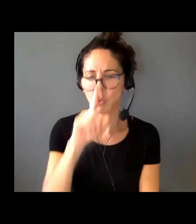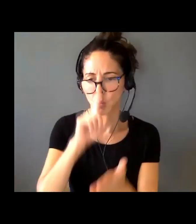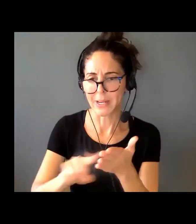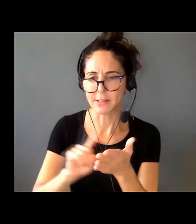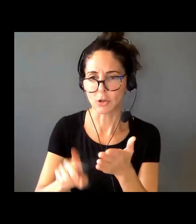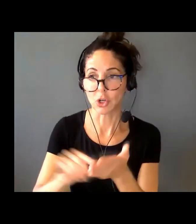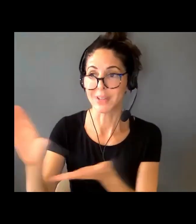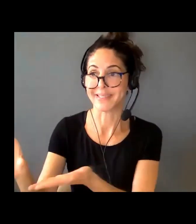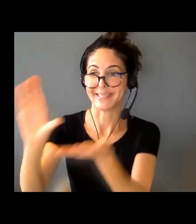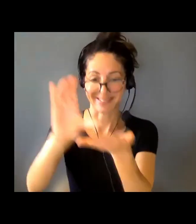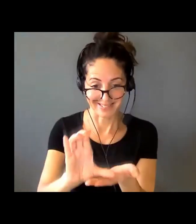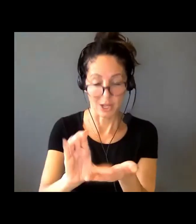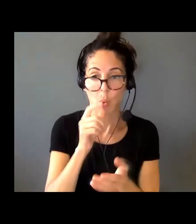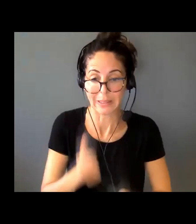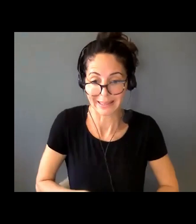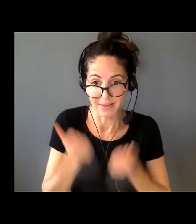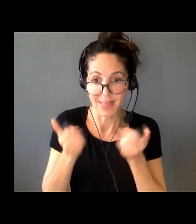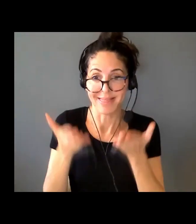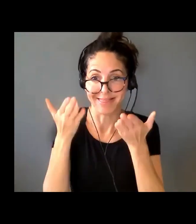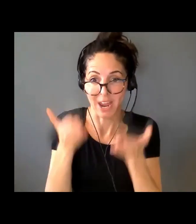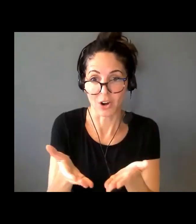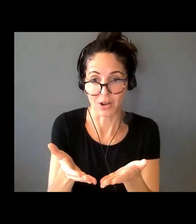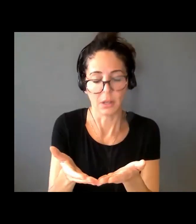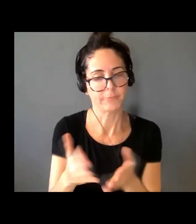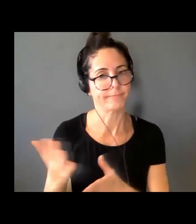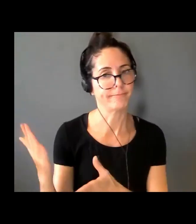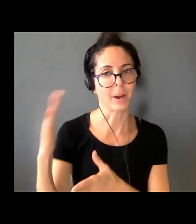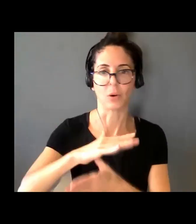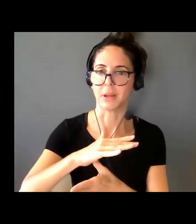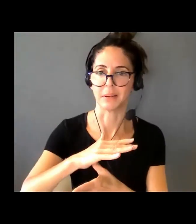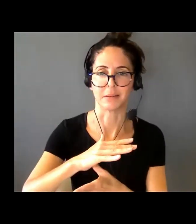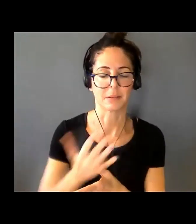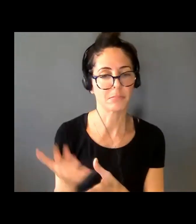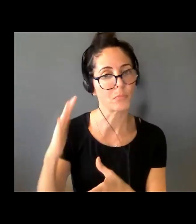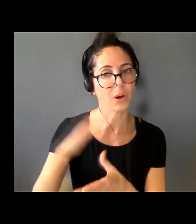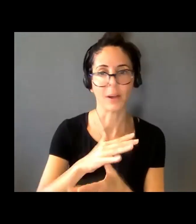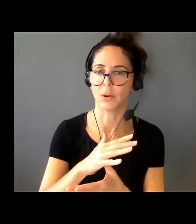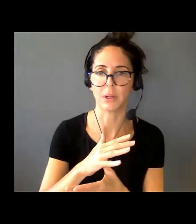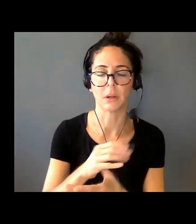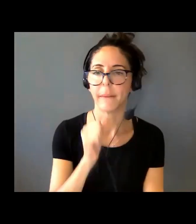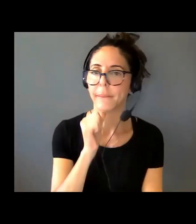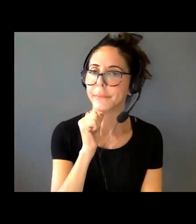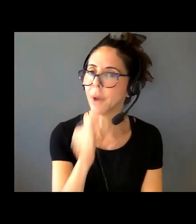on the continent should be prioritized, globally! Rather than what we currently